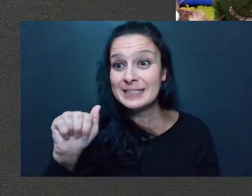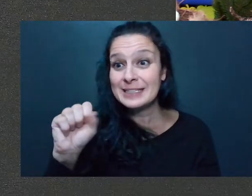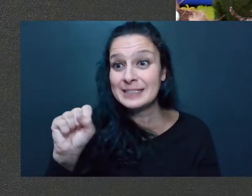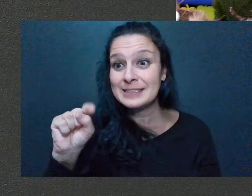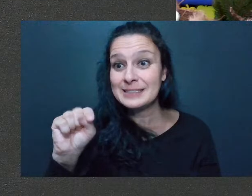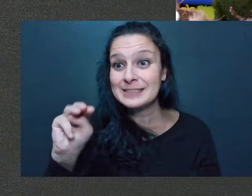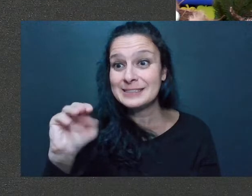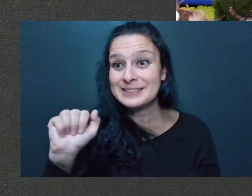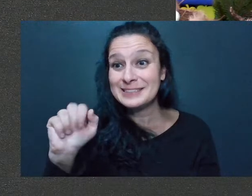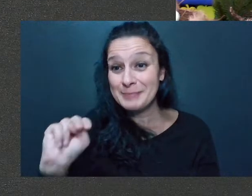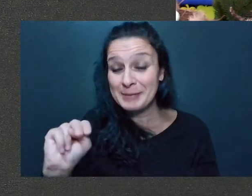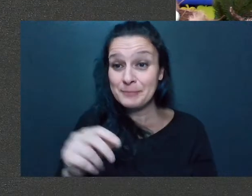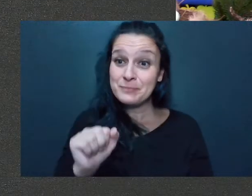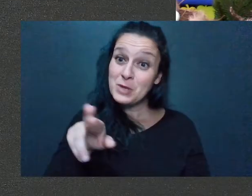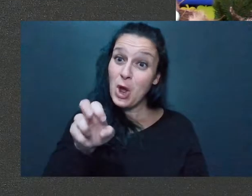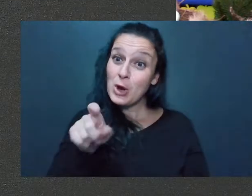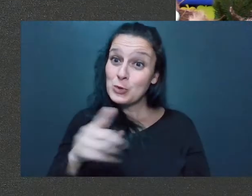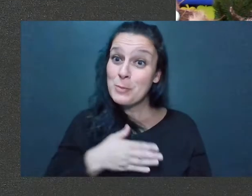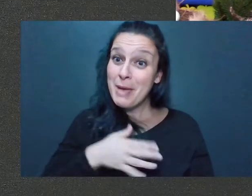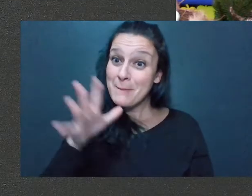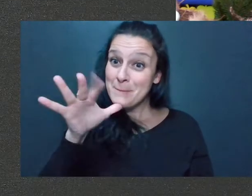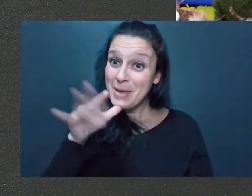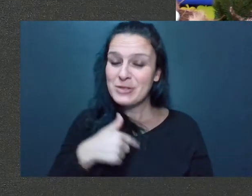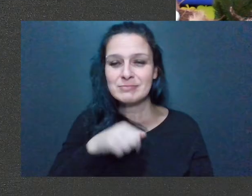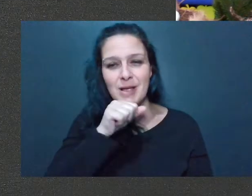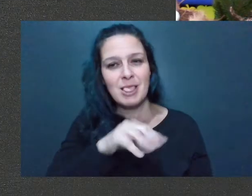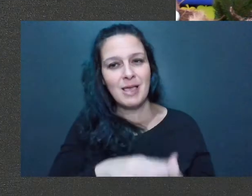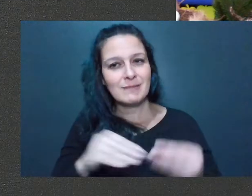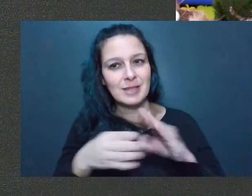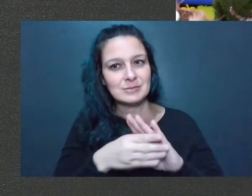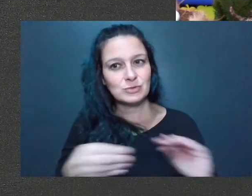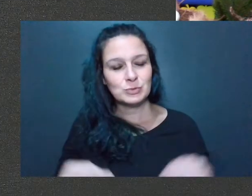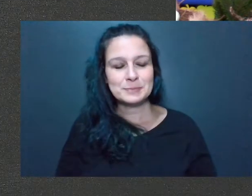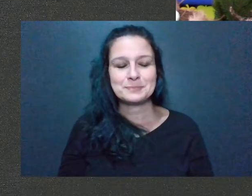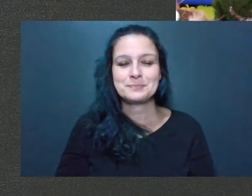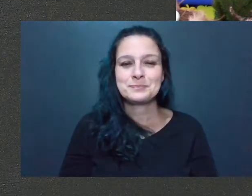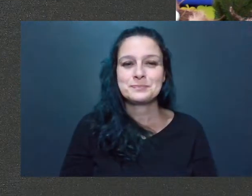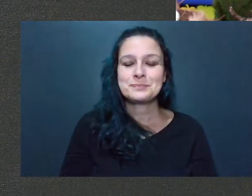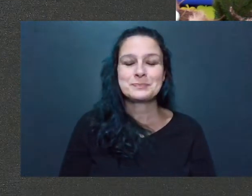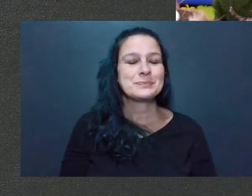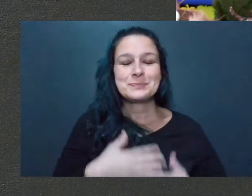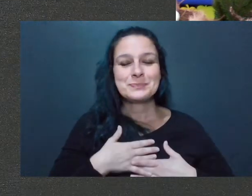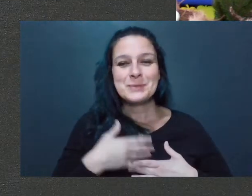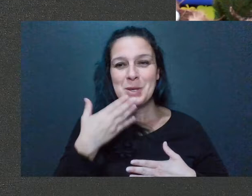"Are You My Mother?" Are you ready? I love this story. Here we go. So good.